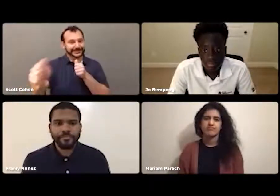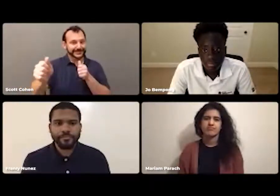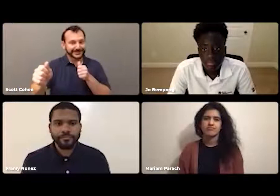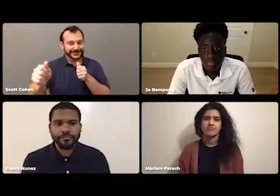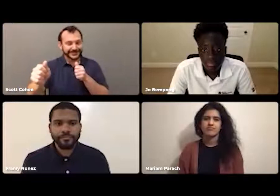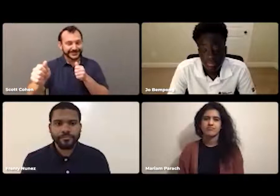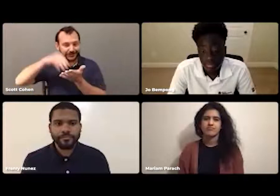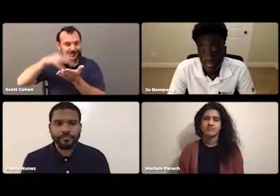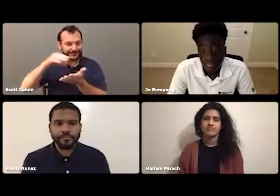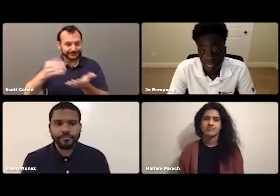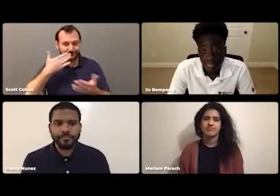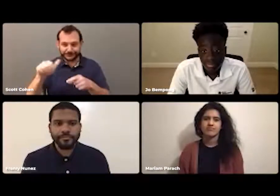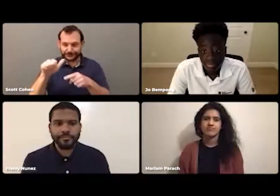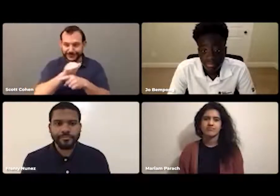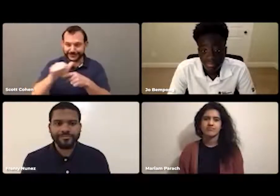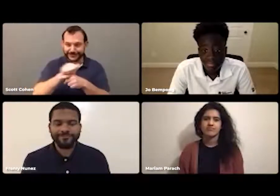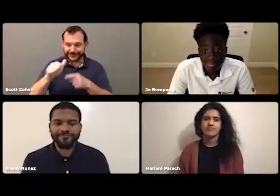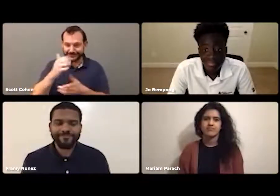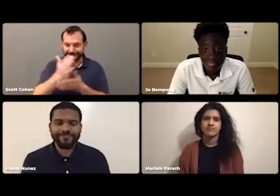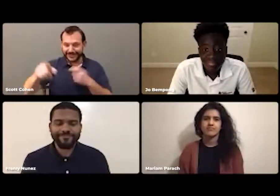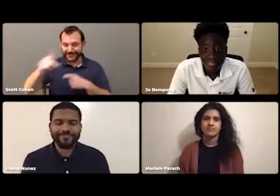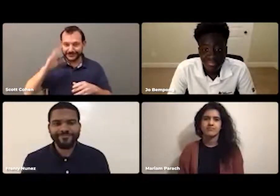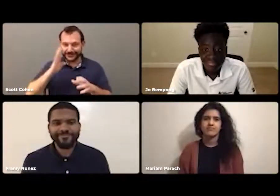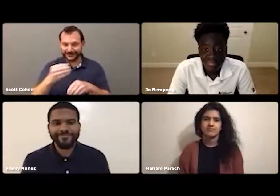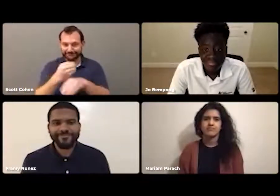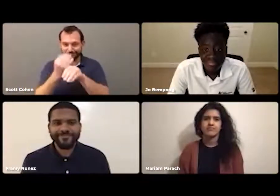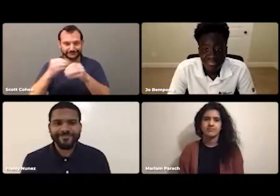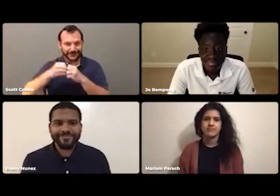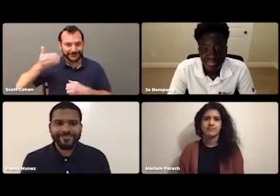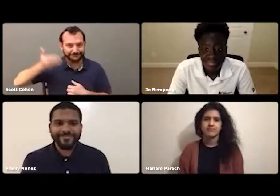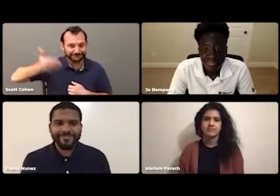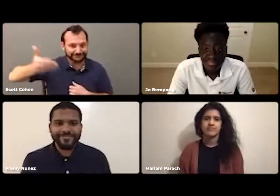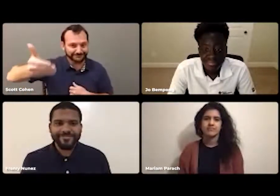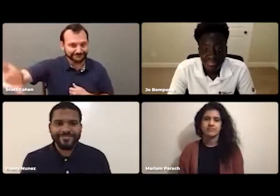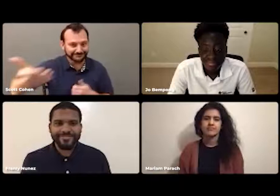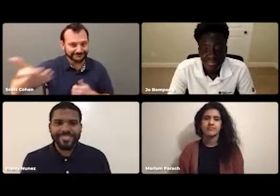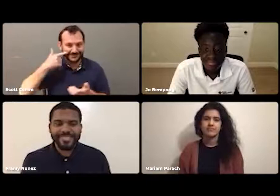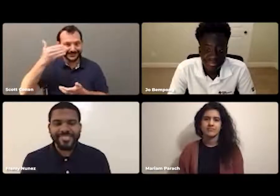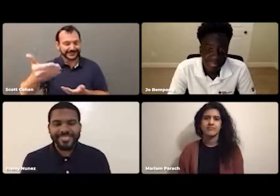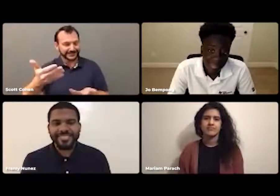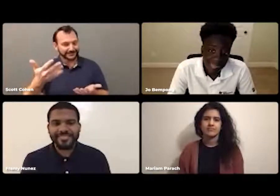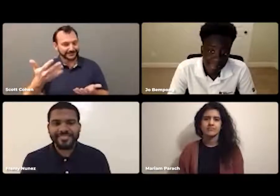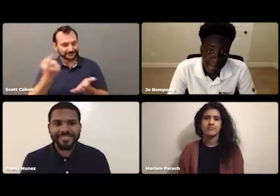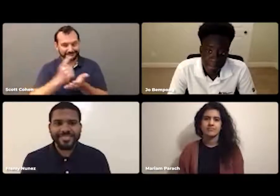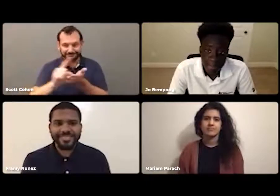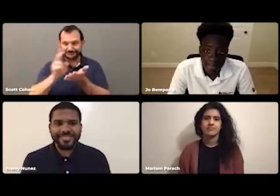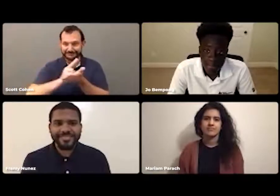Doing online learning is good practice.